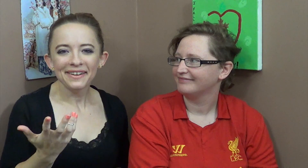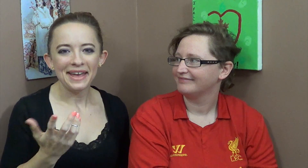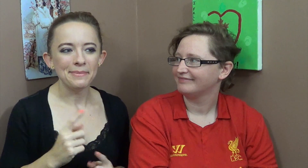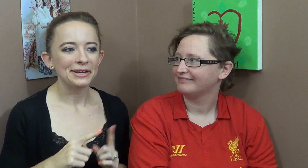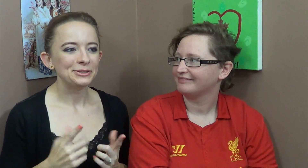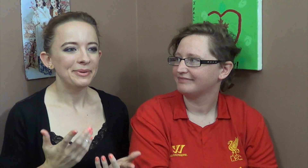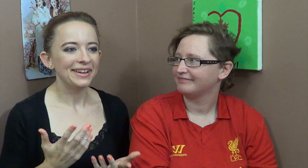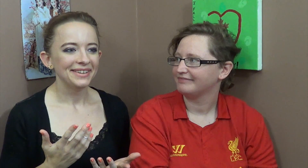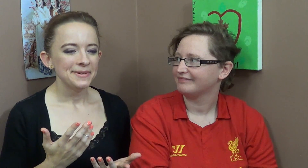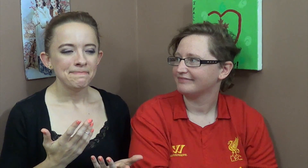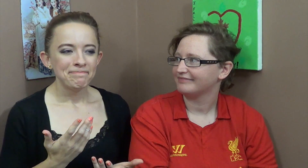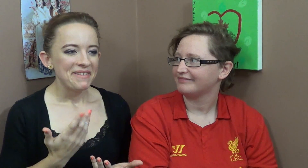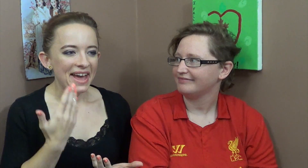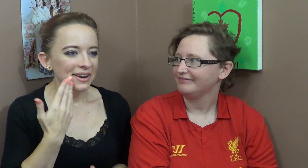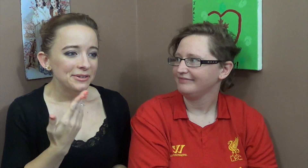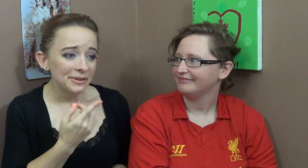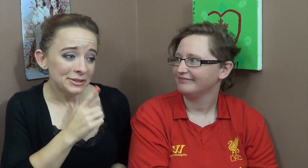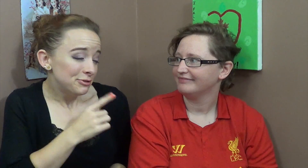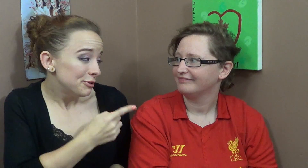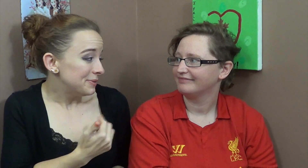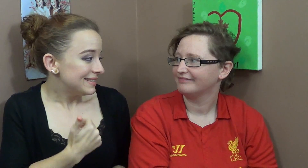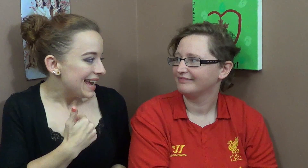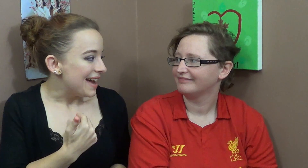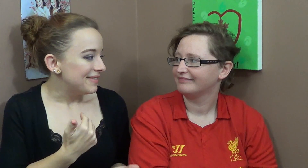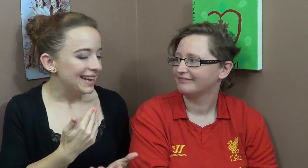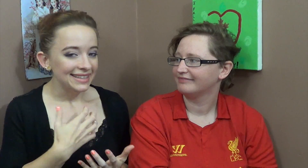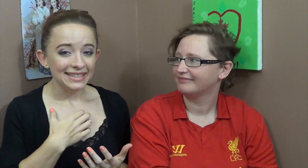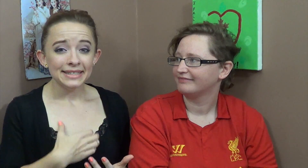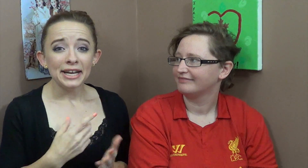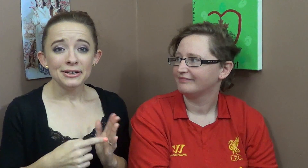do you care that much? I don't know it's just true. You just have that desire